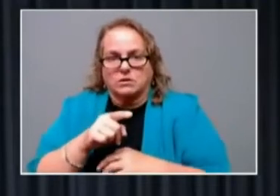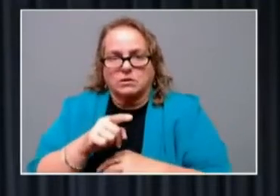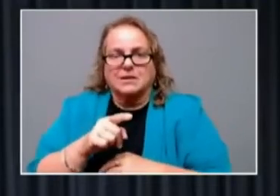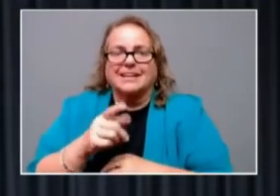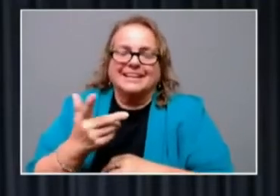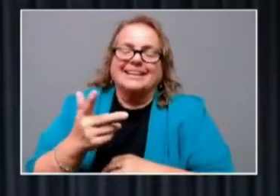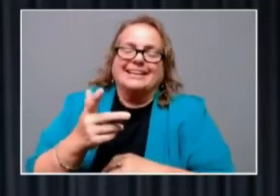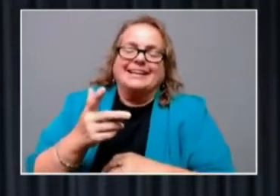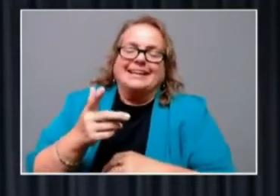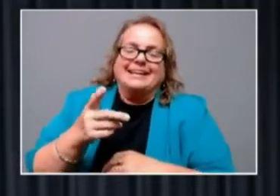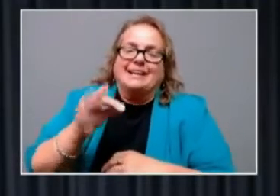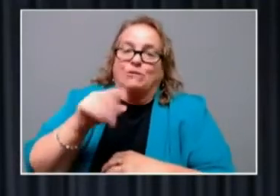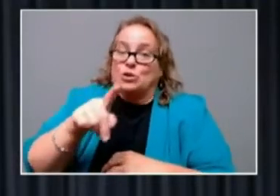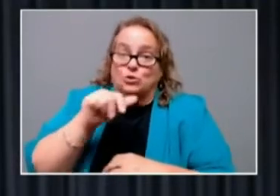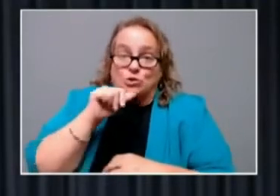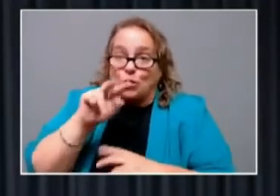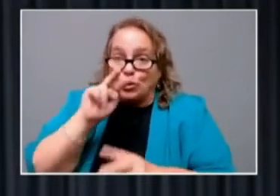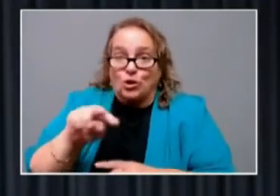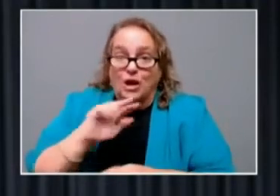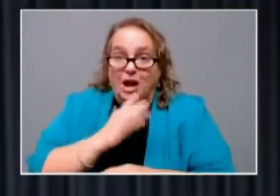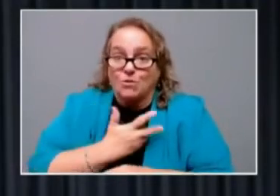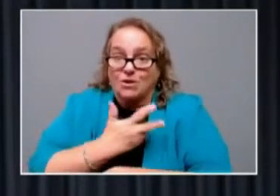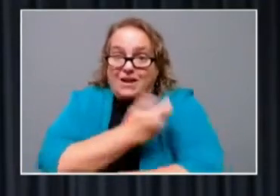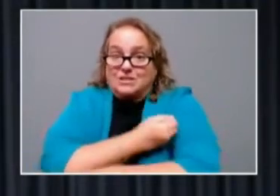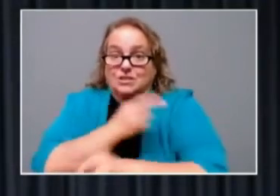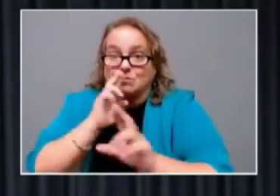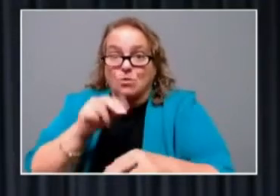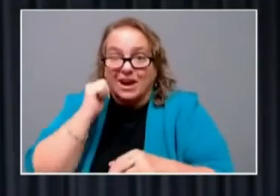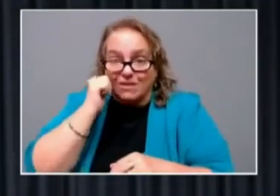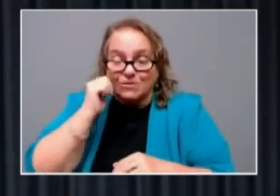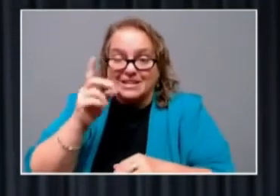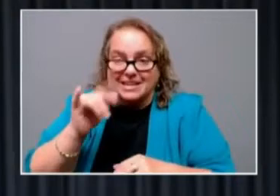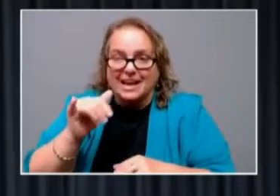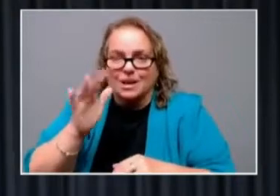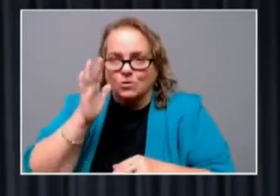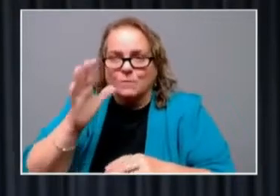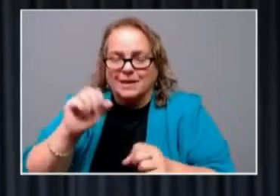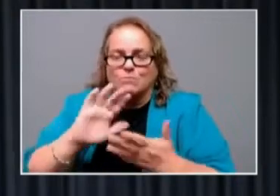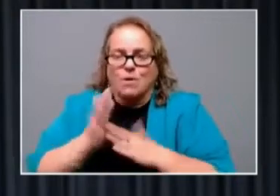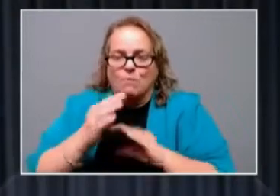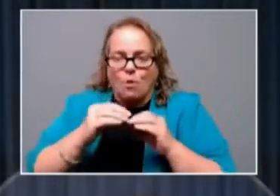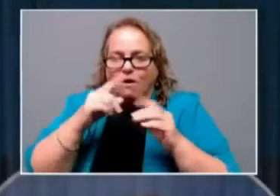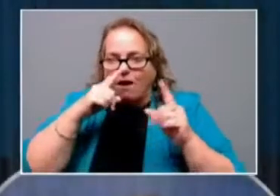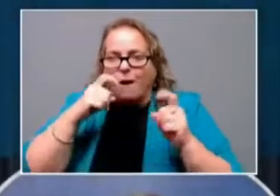vaccine reports every day, I know that everybody doesn't. But, but page one